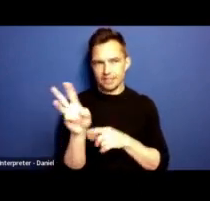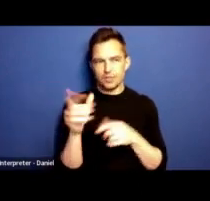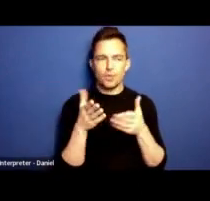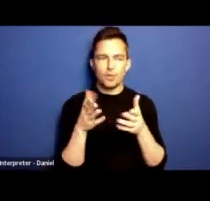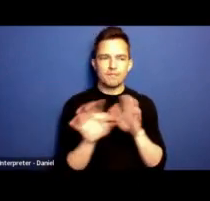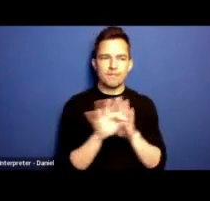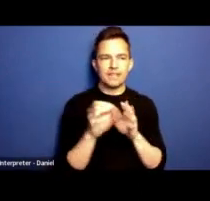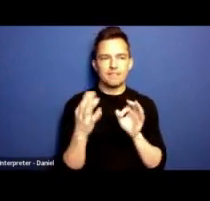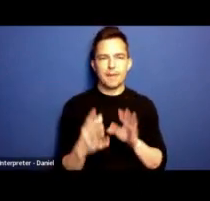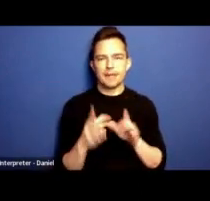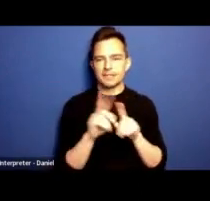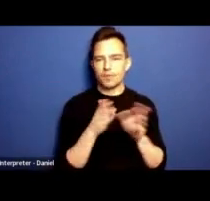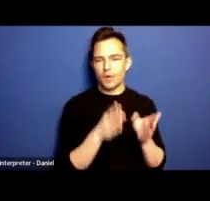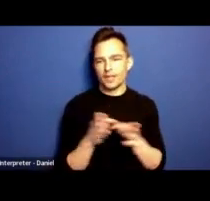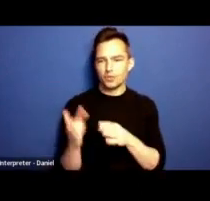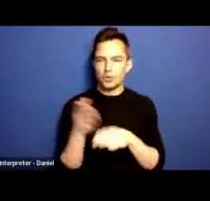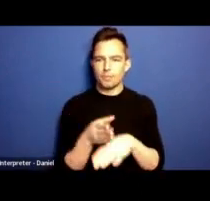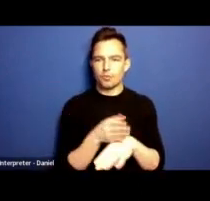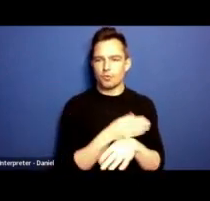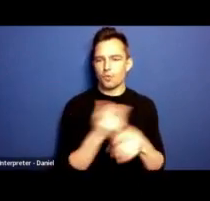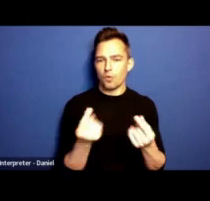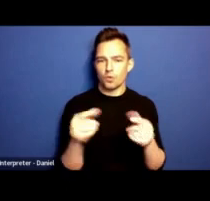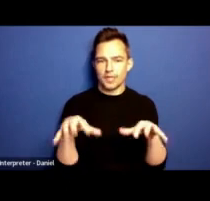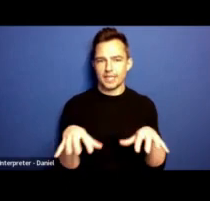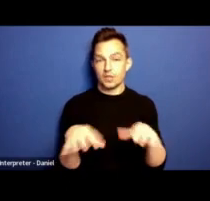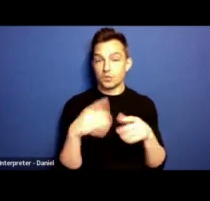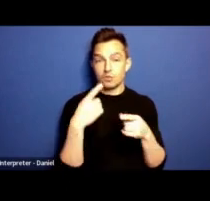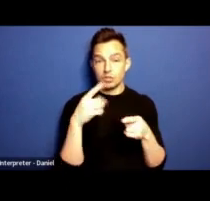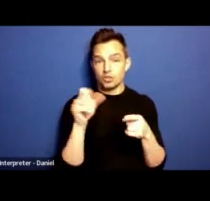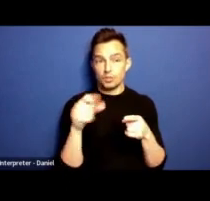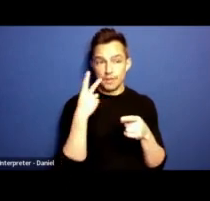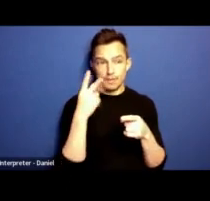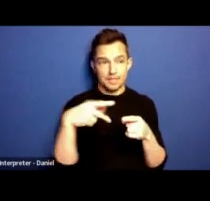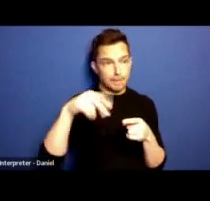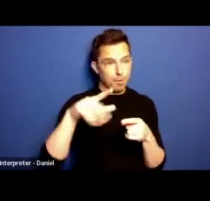are always looking to improve what we do. So if you can, you should be able to see the poll right now. And if you can go